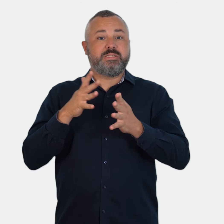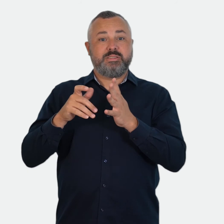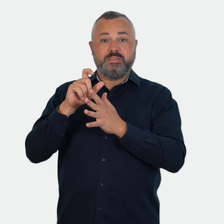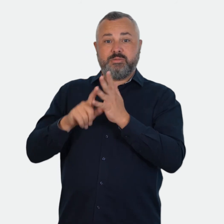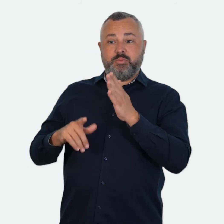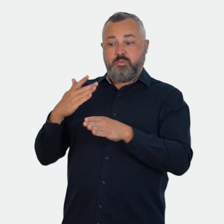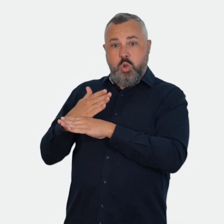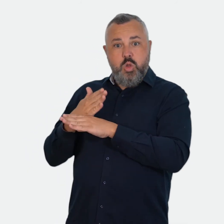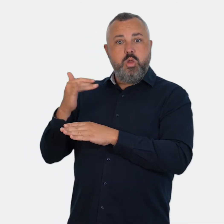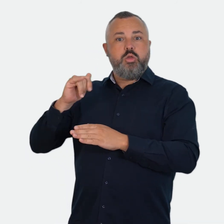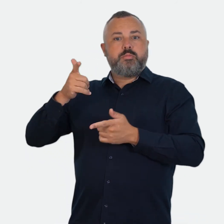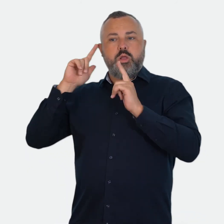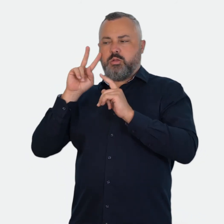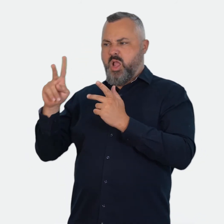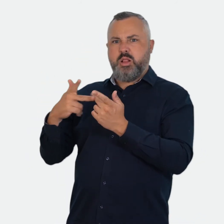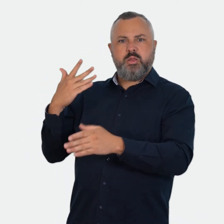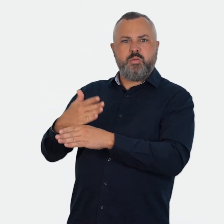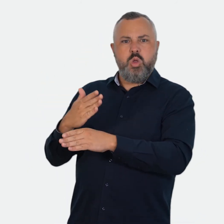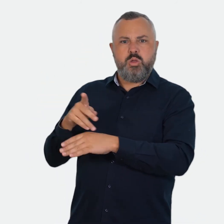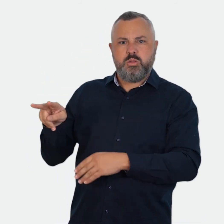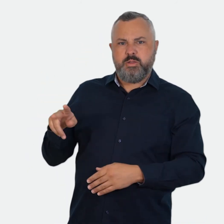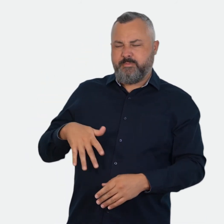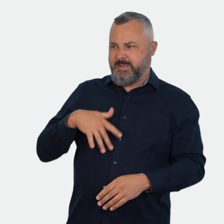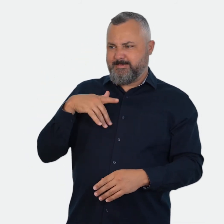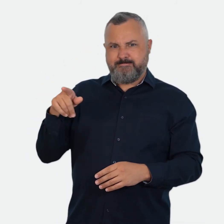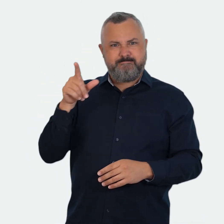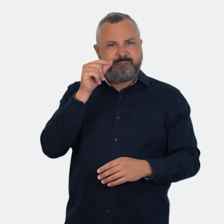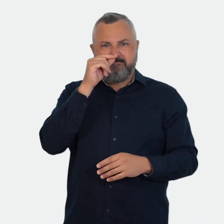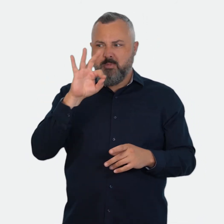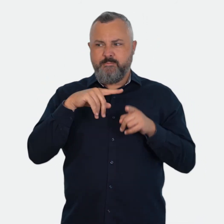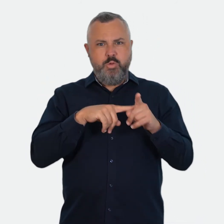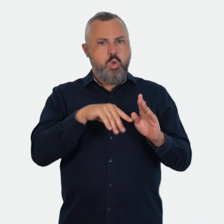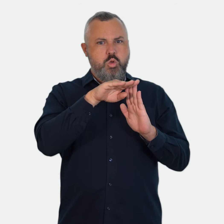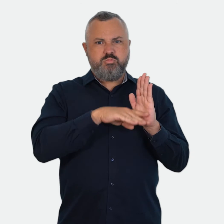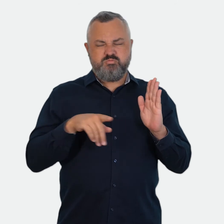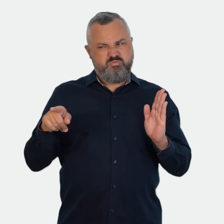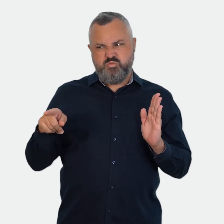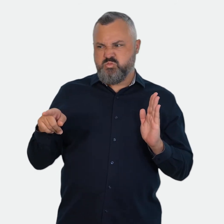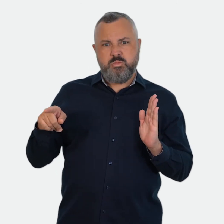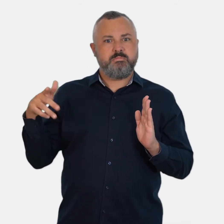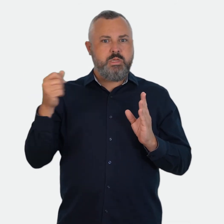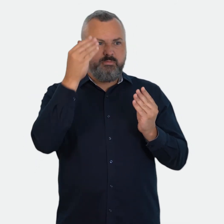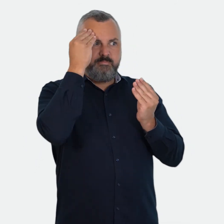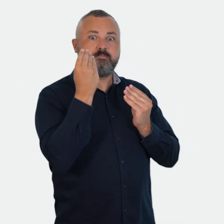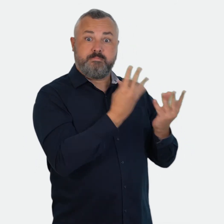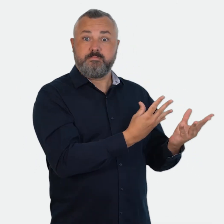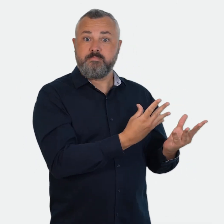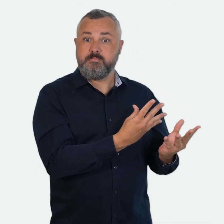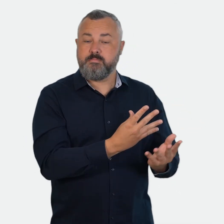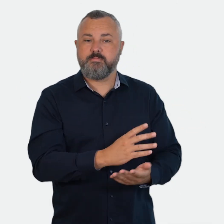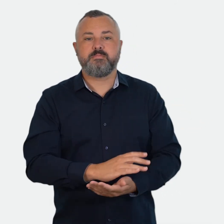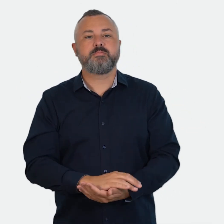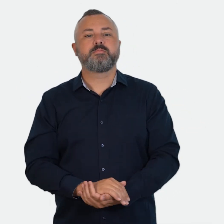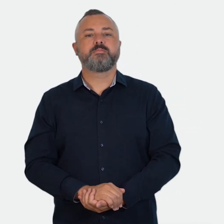A notification must be made when a disability worker or employer reasonably believes that a disability worker has engaged in notifiable conduct.